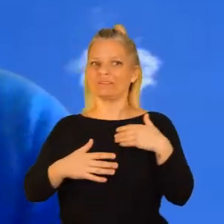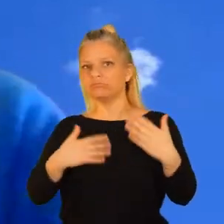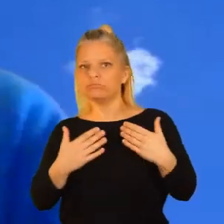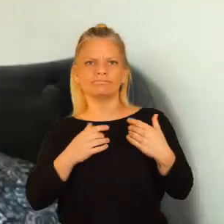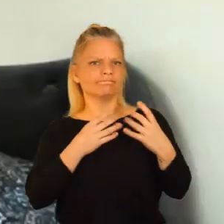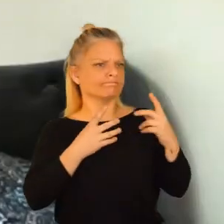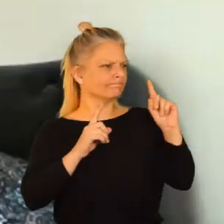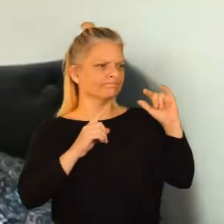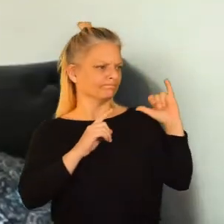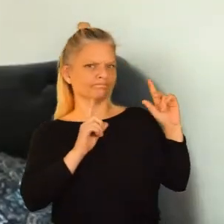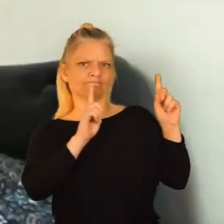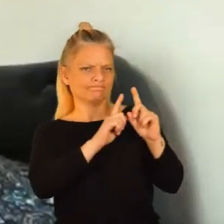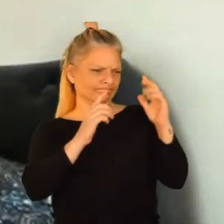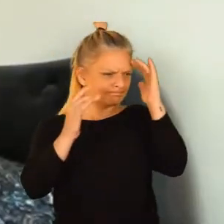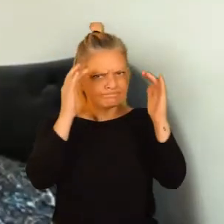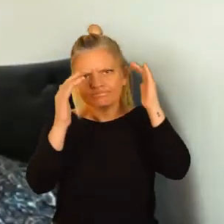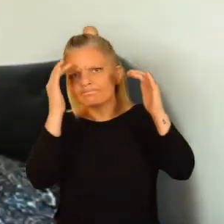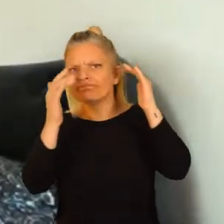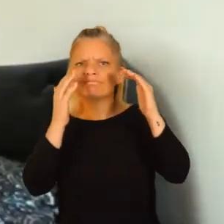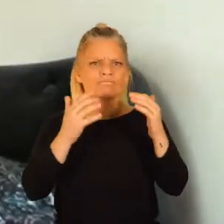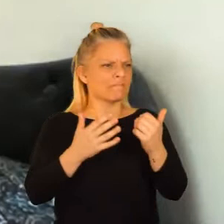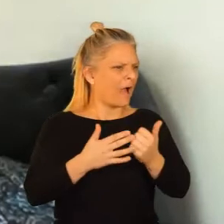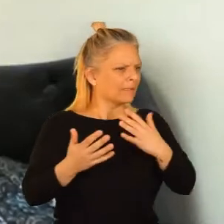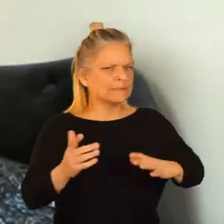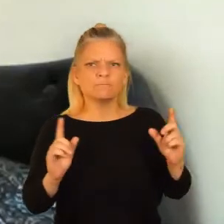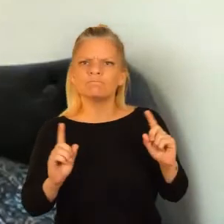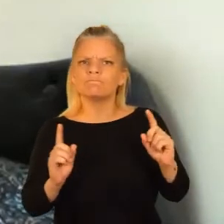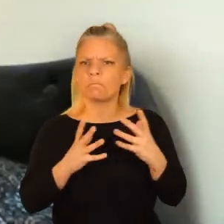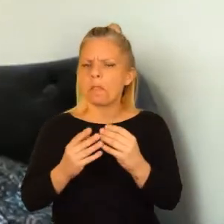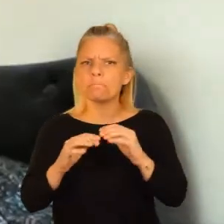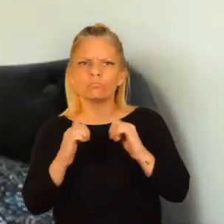And also there's that sense that the group can help you. So with my co-facilitator in the early